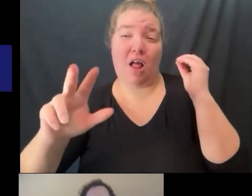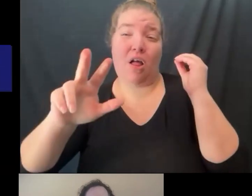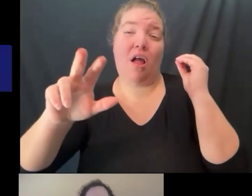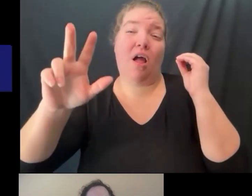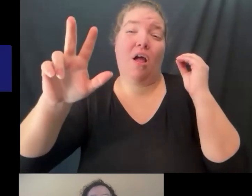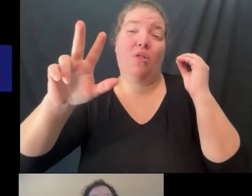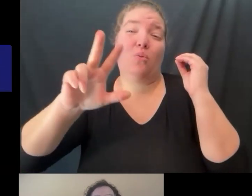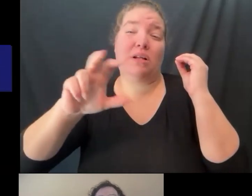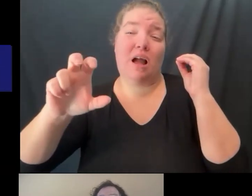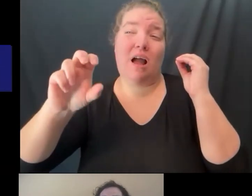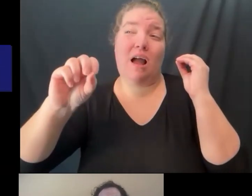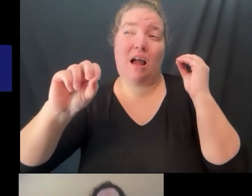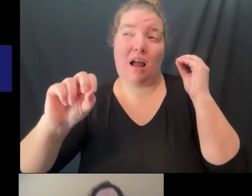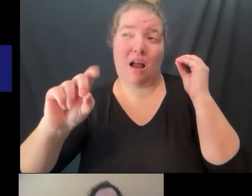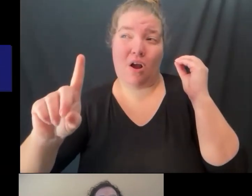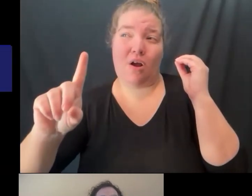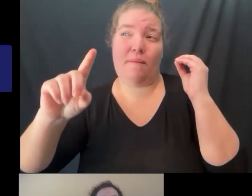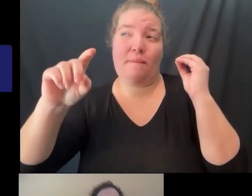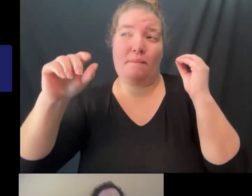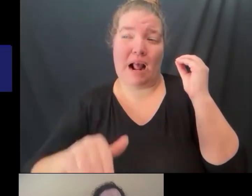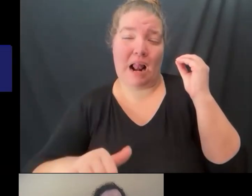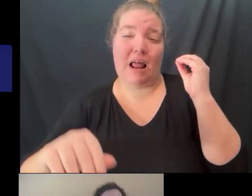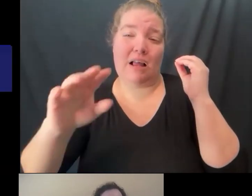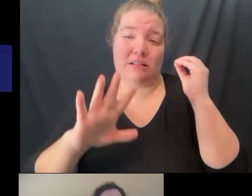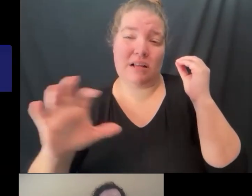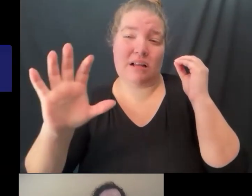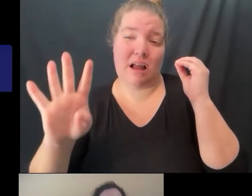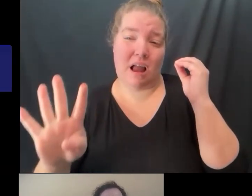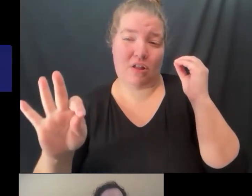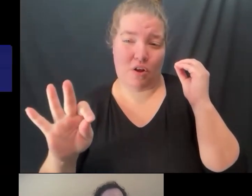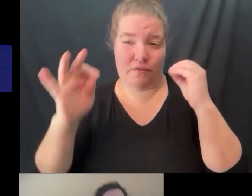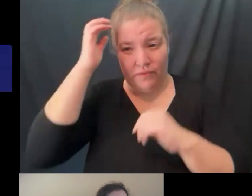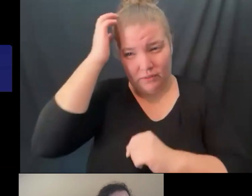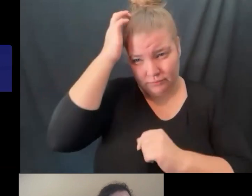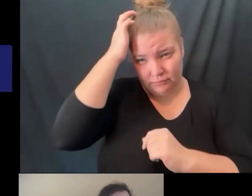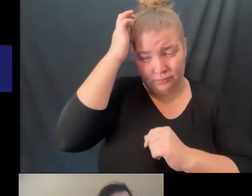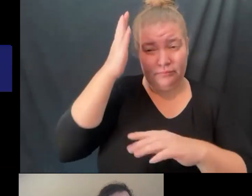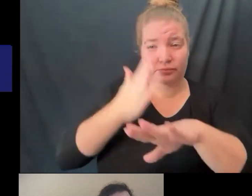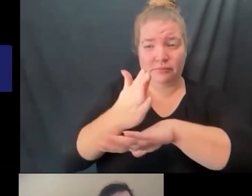Now, the EN 301 549 is a harmonized standard